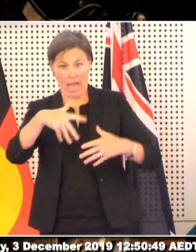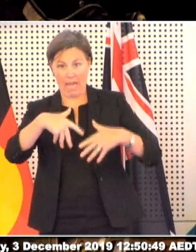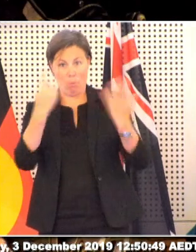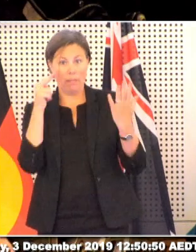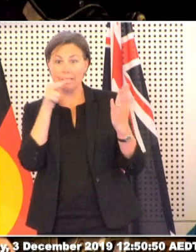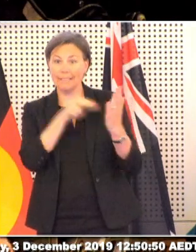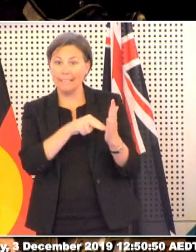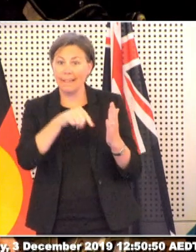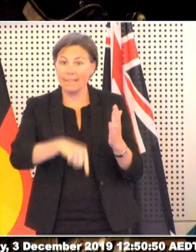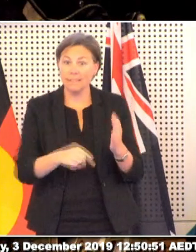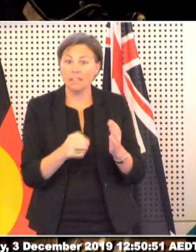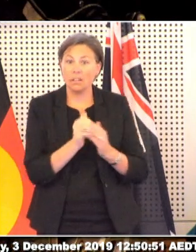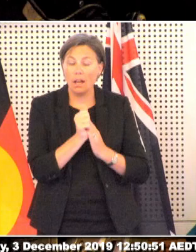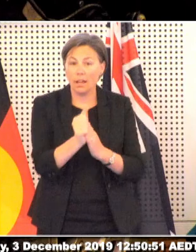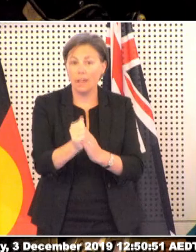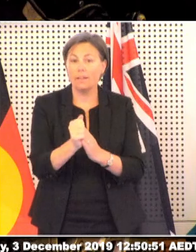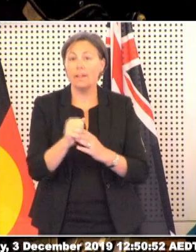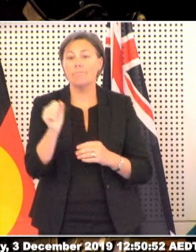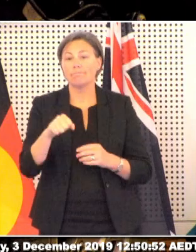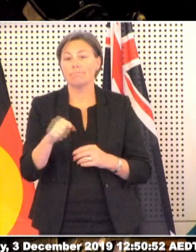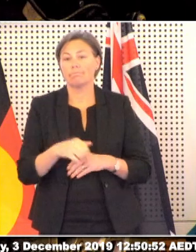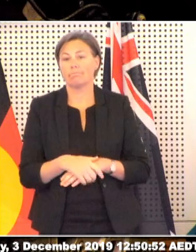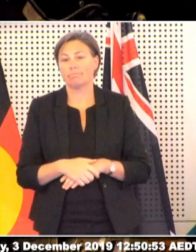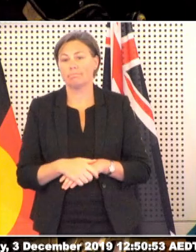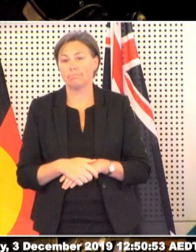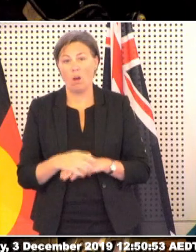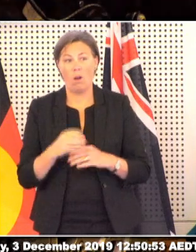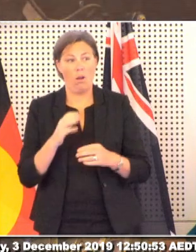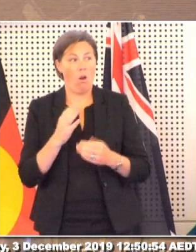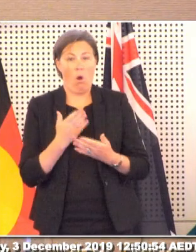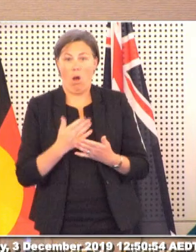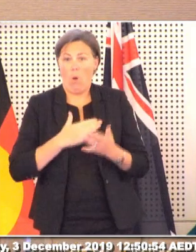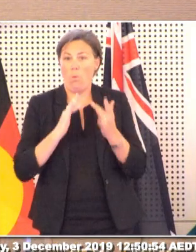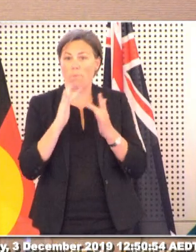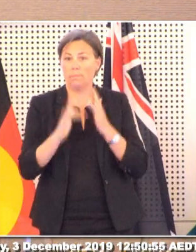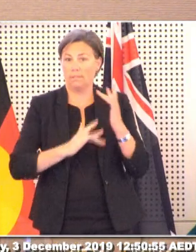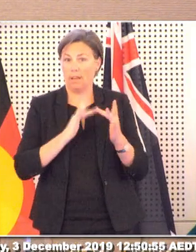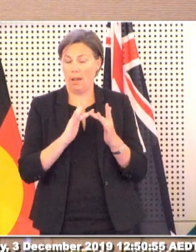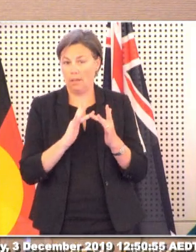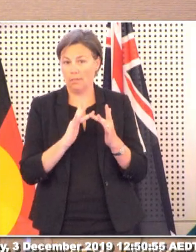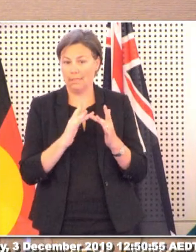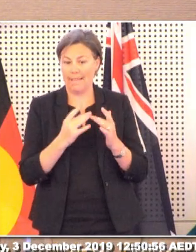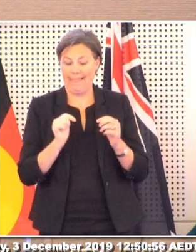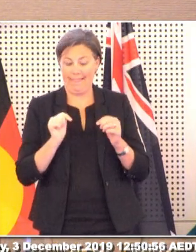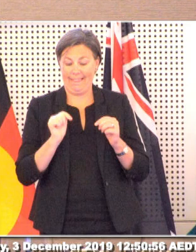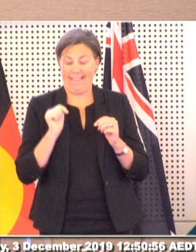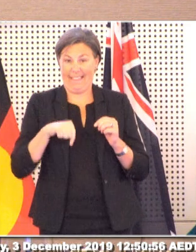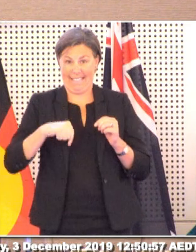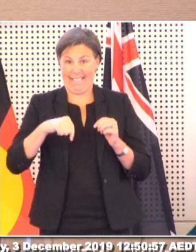They were on our – all our guidelines were on our website. Some of them – this one is due for review this month.